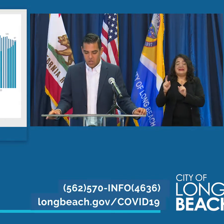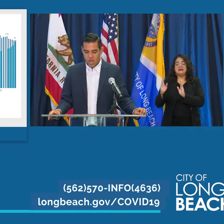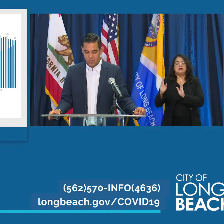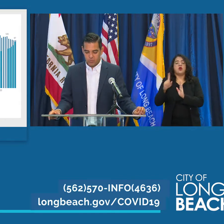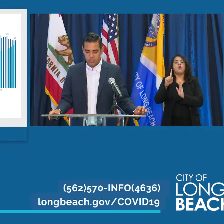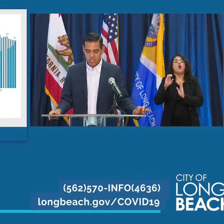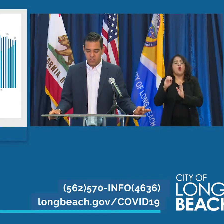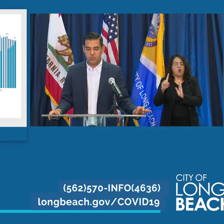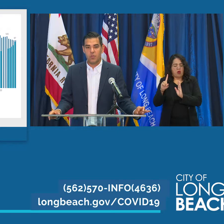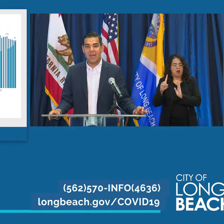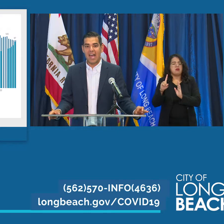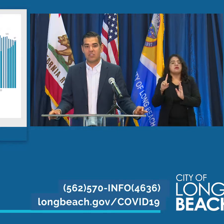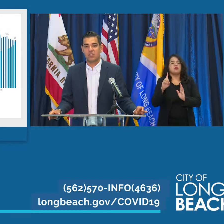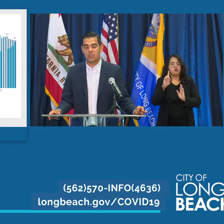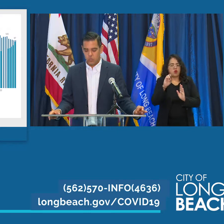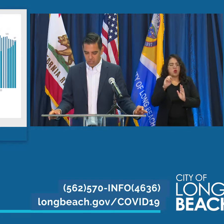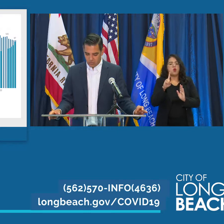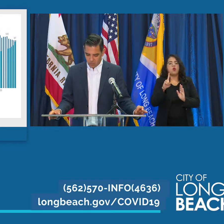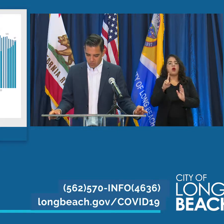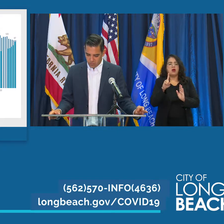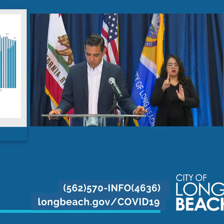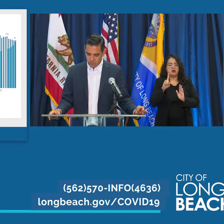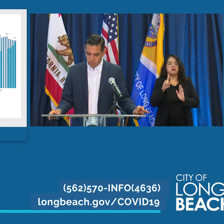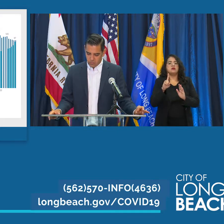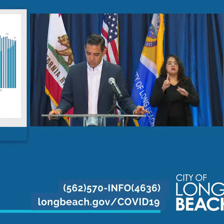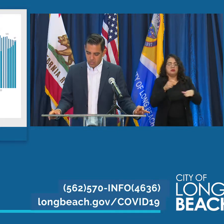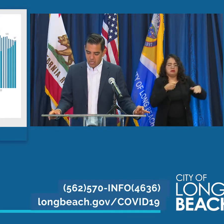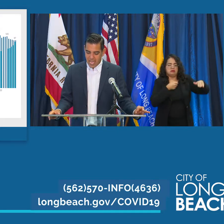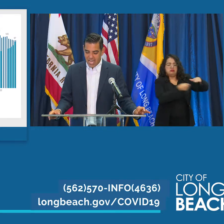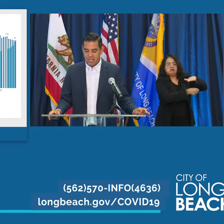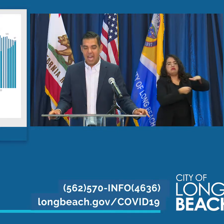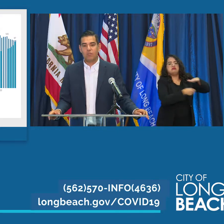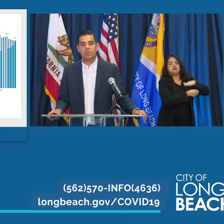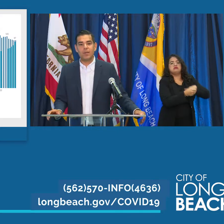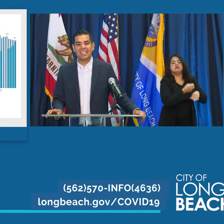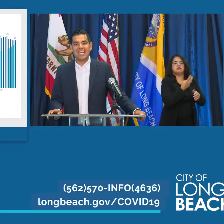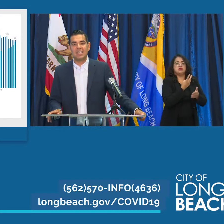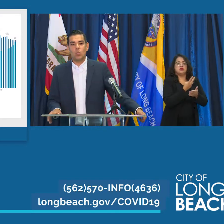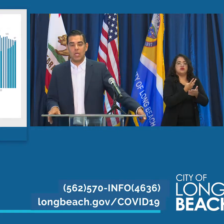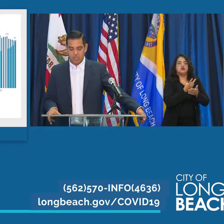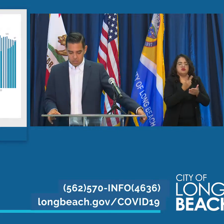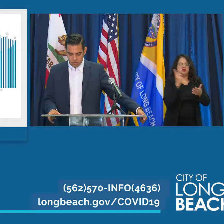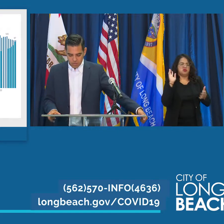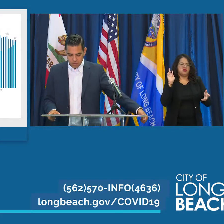hospitalizations for the past two weeks and an average about 91